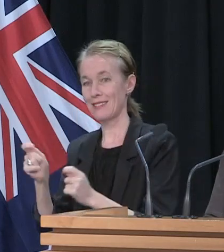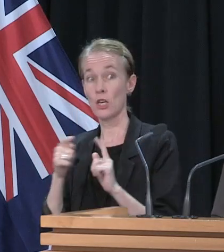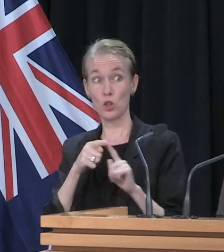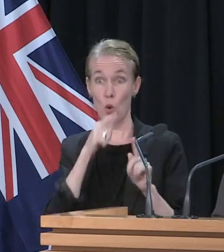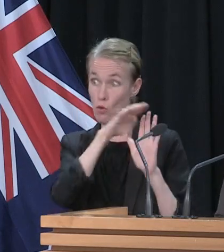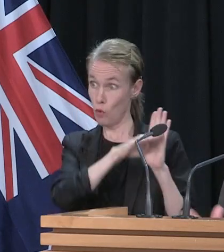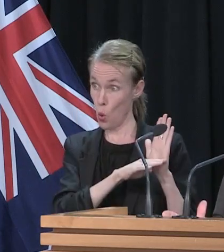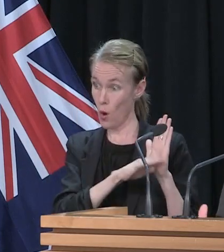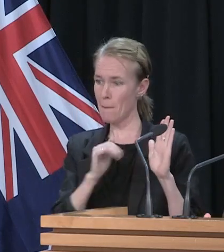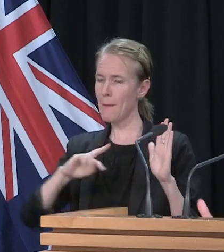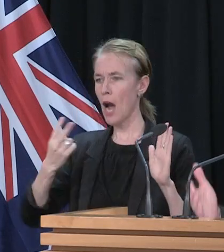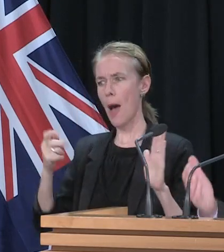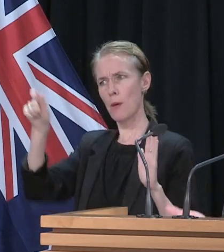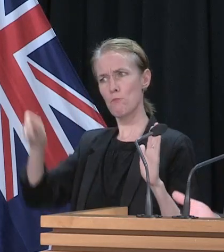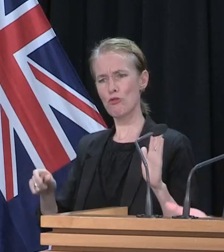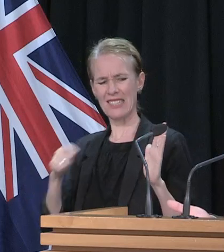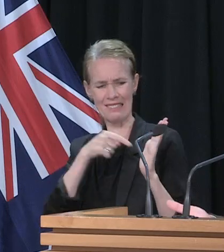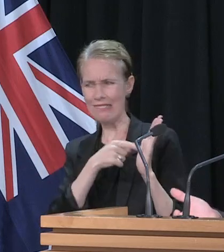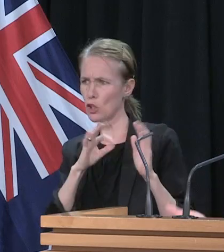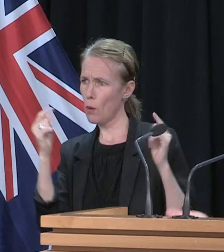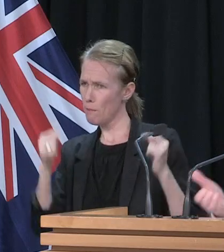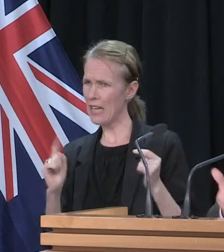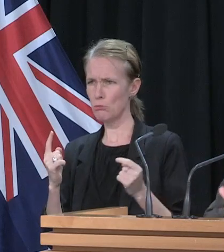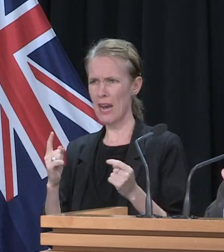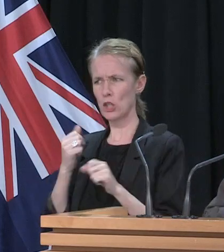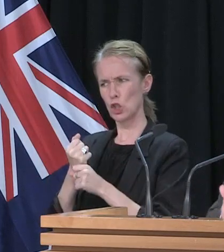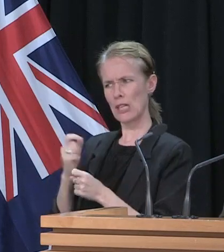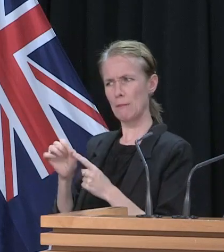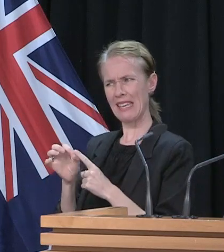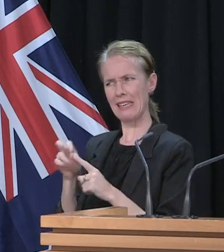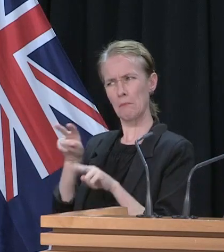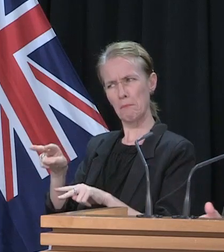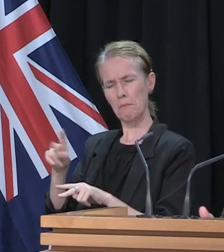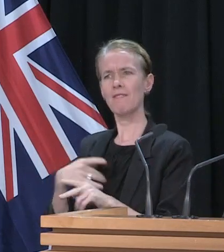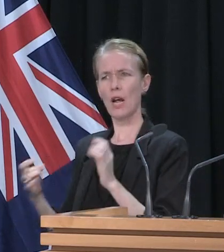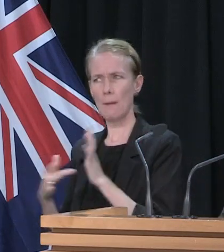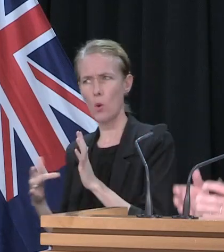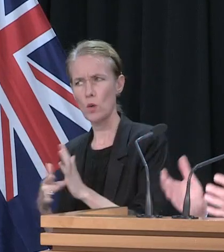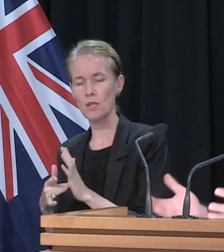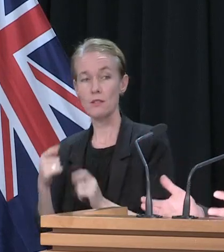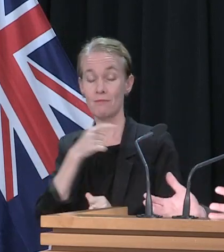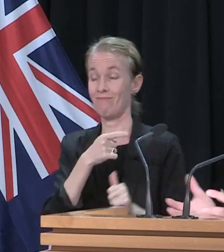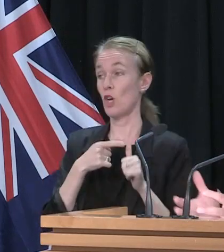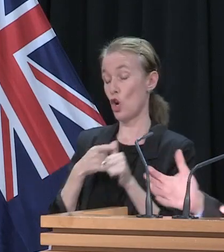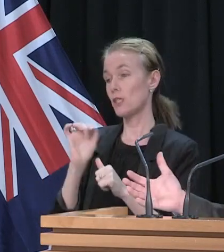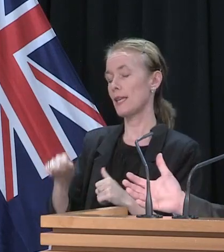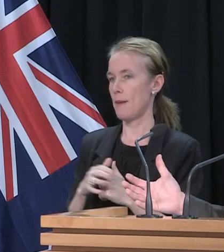meet the higher index suspicion criteria, should the guidelines be more (SPEAKS INDISTINCTLY). >> DR ASHLEY